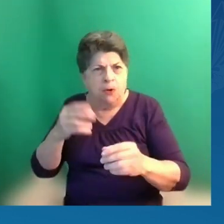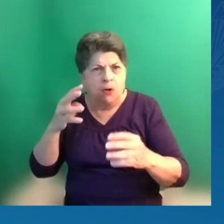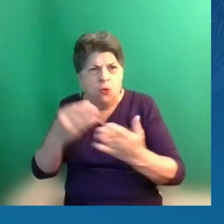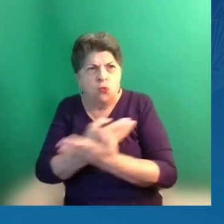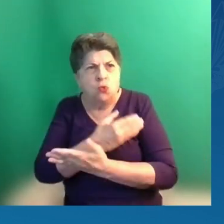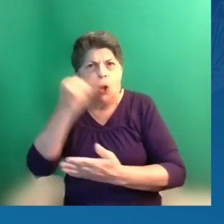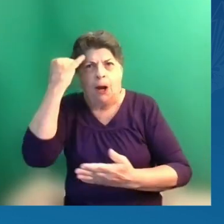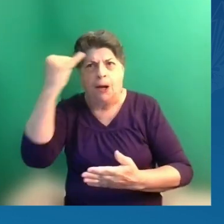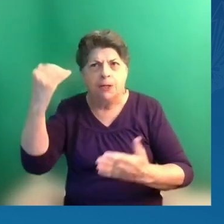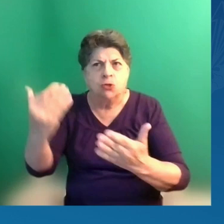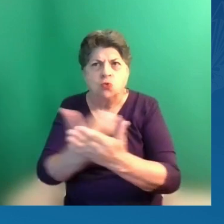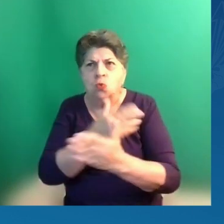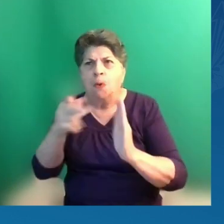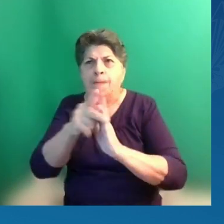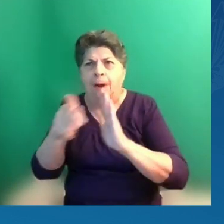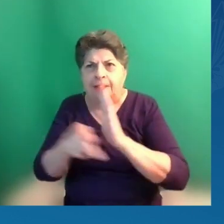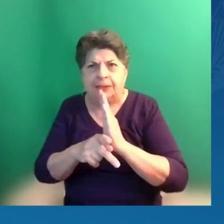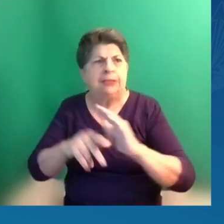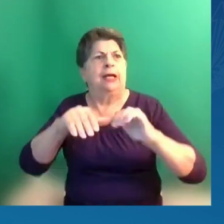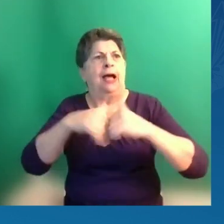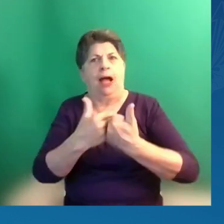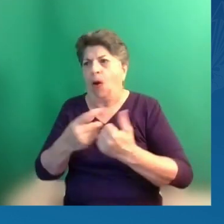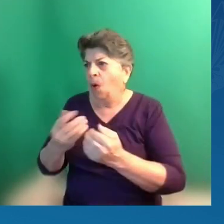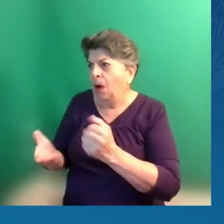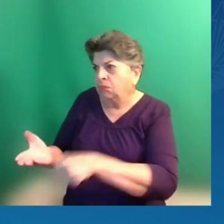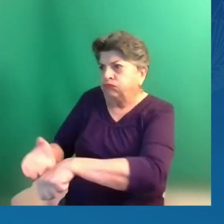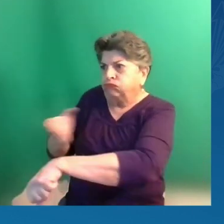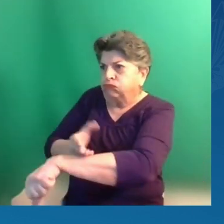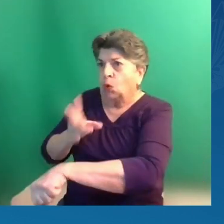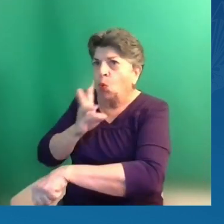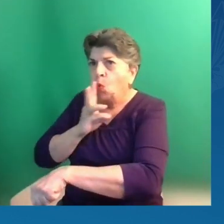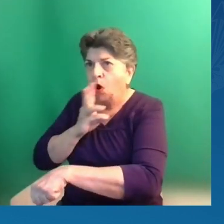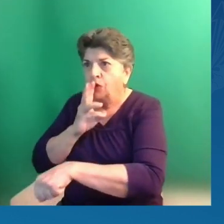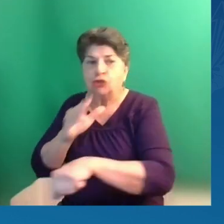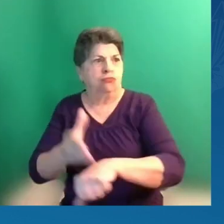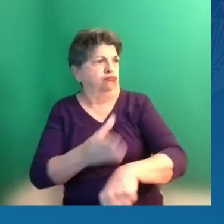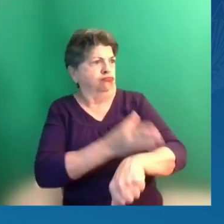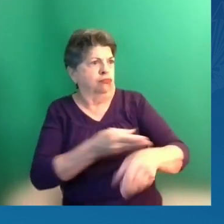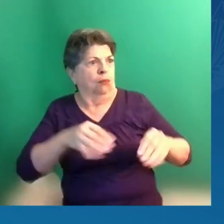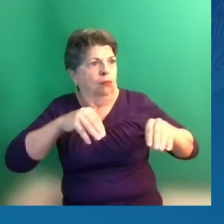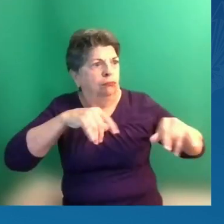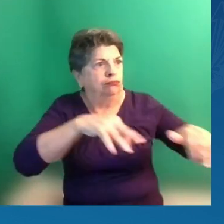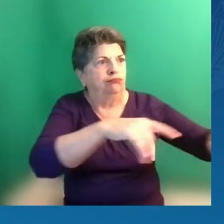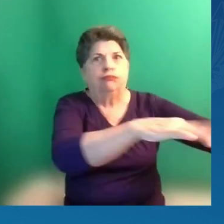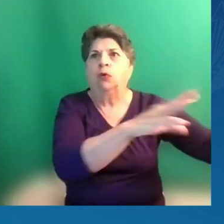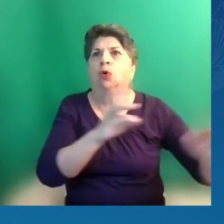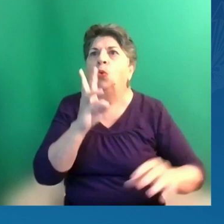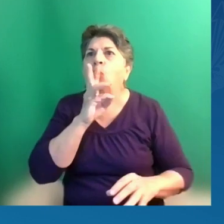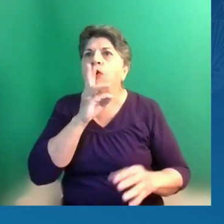Today, MCC has invested $2.8 billion of grant funding